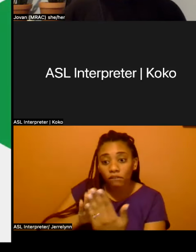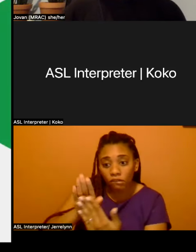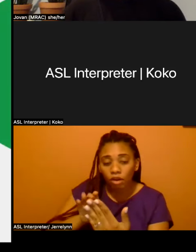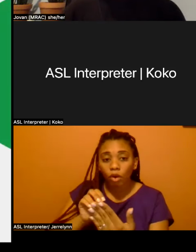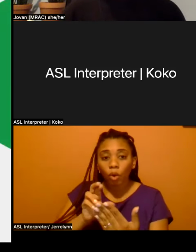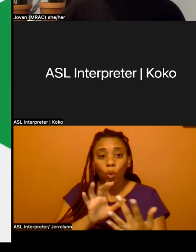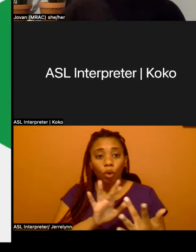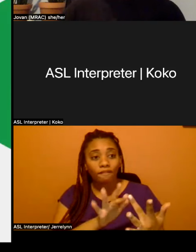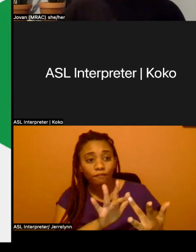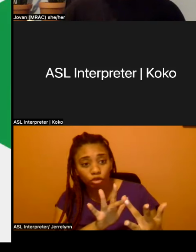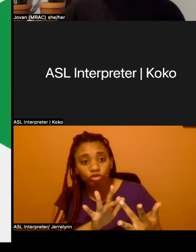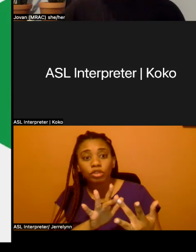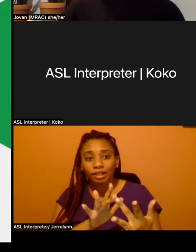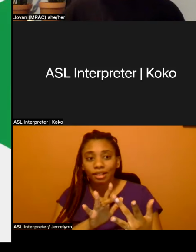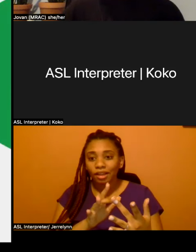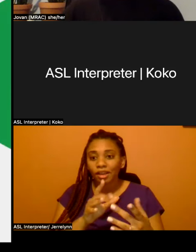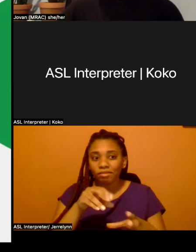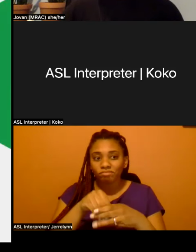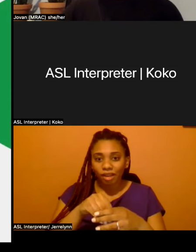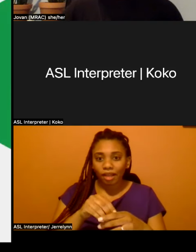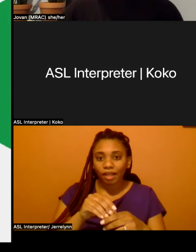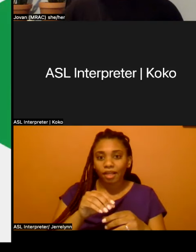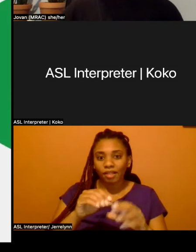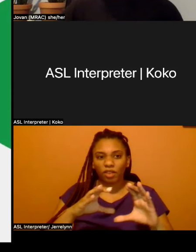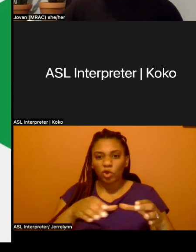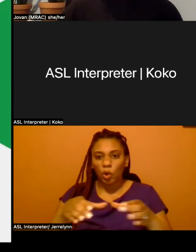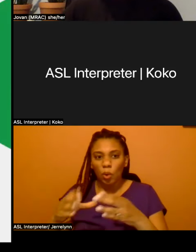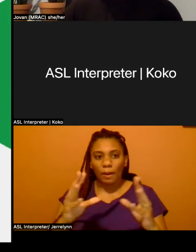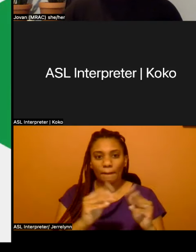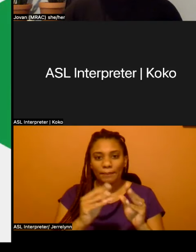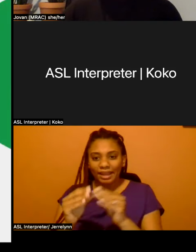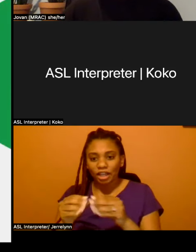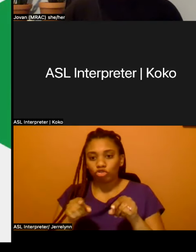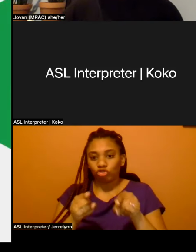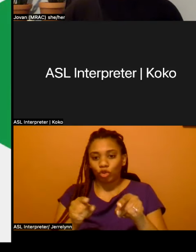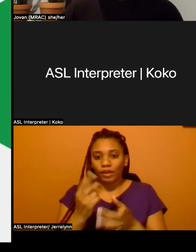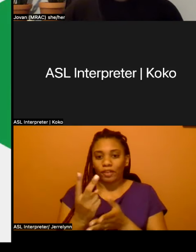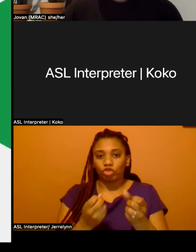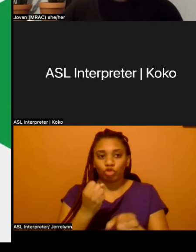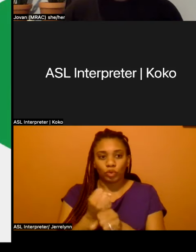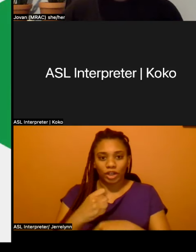in the cohort meetings during the two-year cohort period. And so that's those six meetings